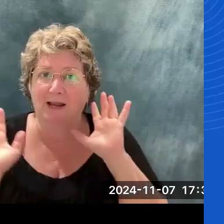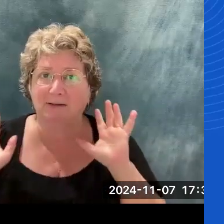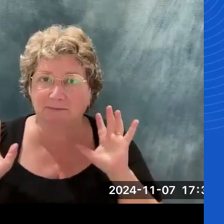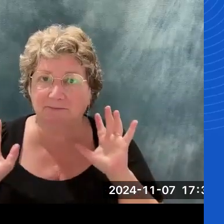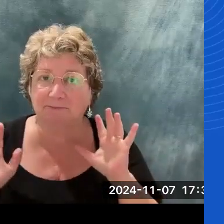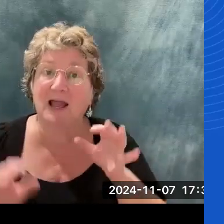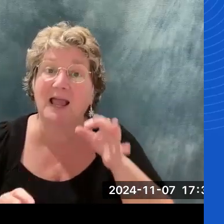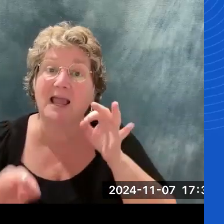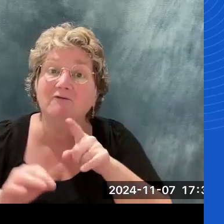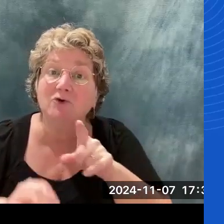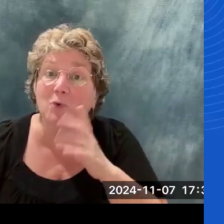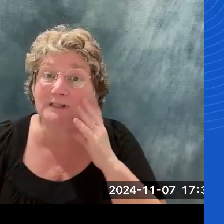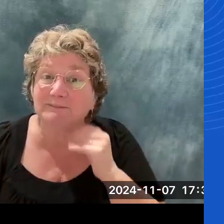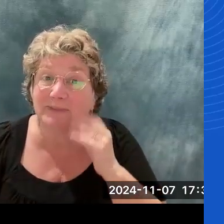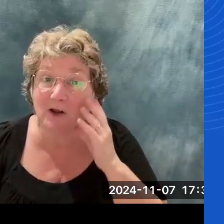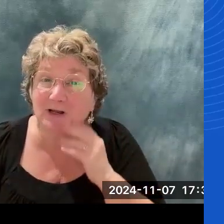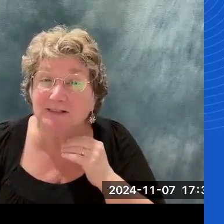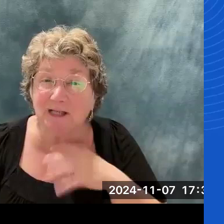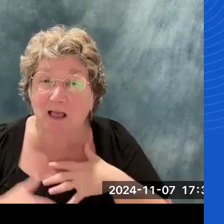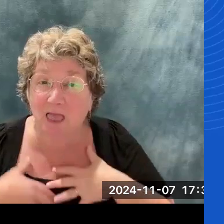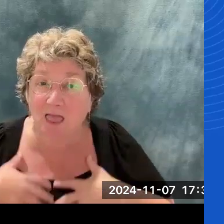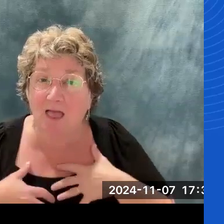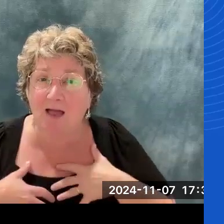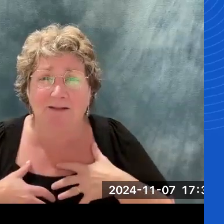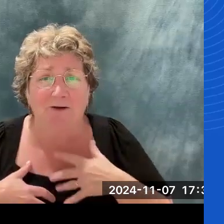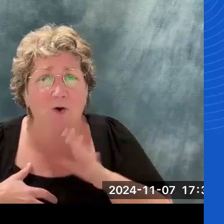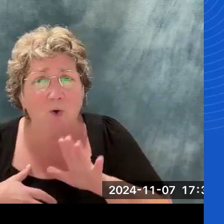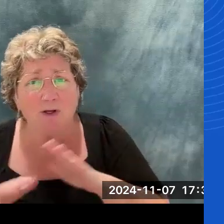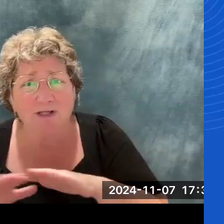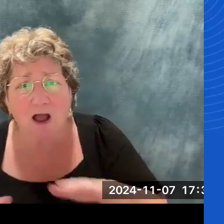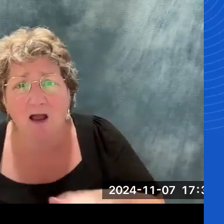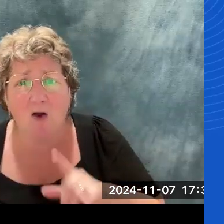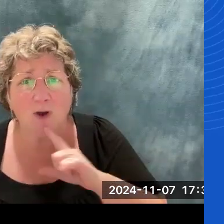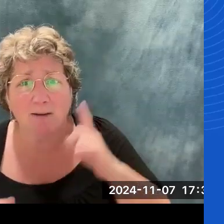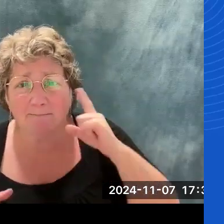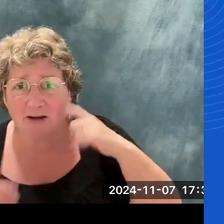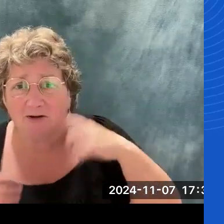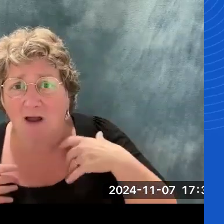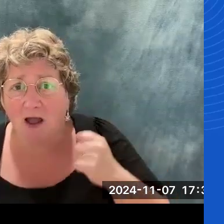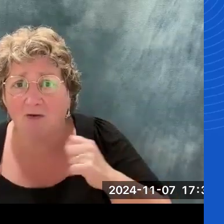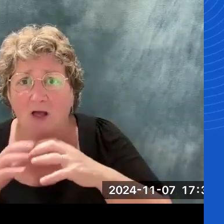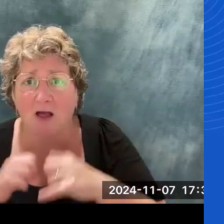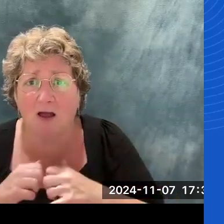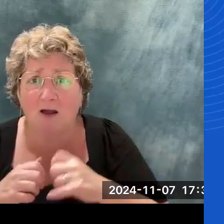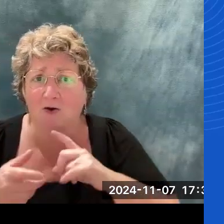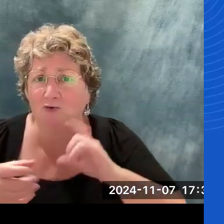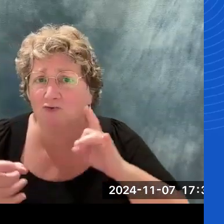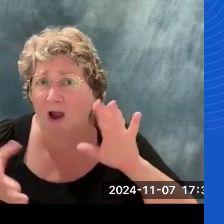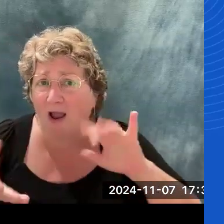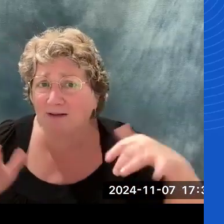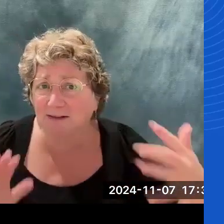distress, your child is experiencing any sort of mental health crisis or distress, there's no appointment that's needed.